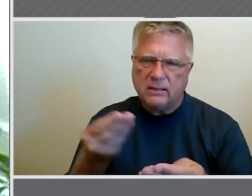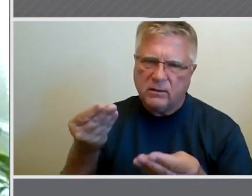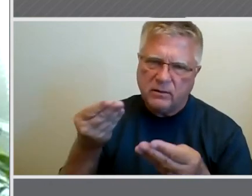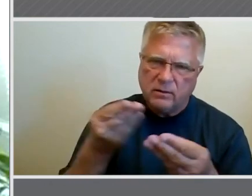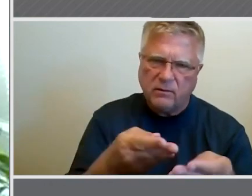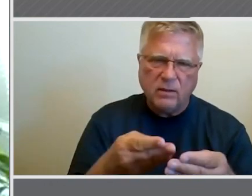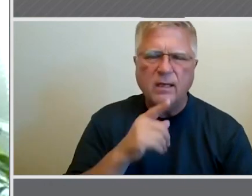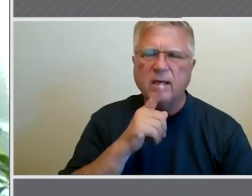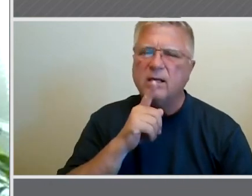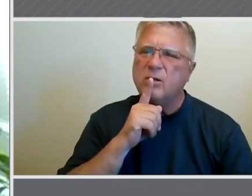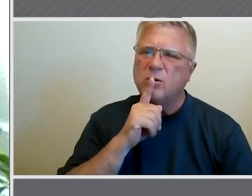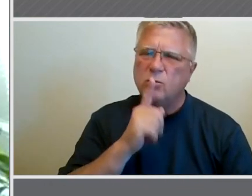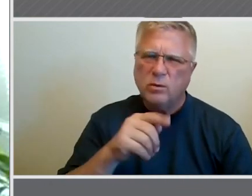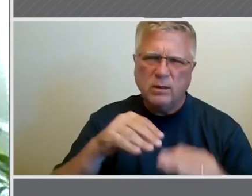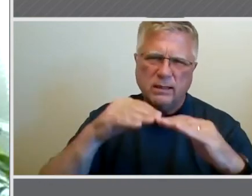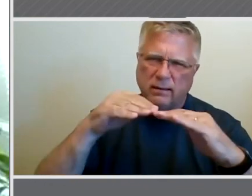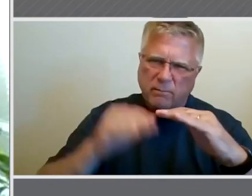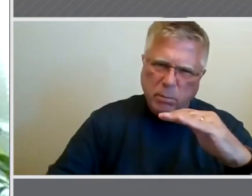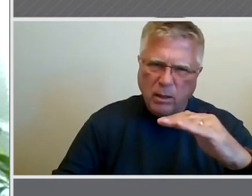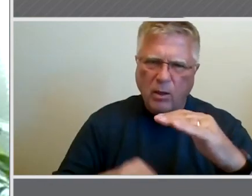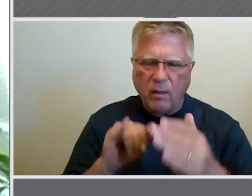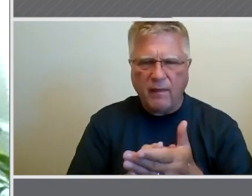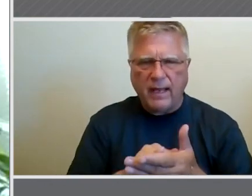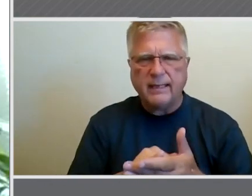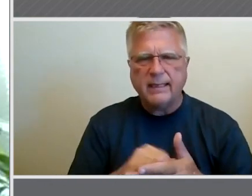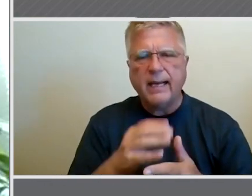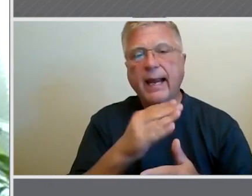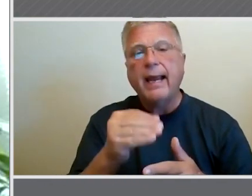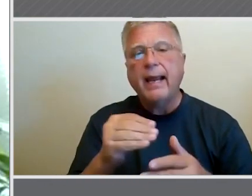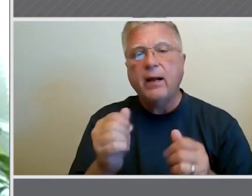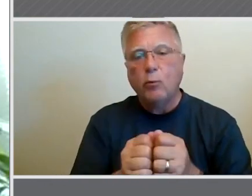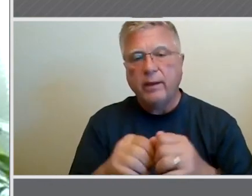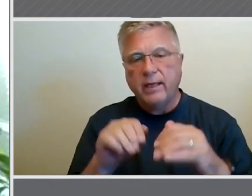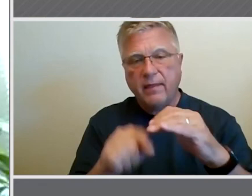that, and even sometimes within that pool they want to see certain programs targeting